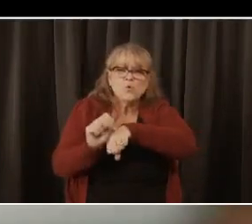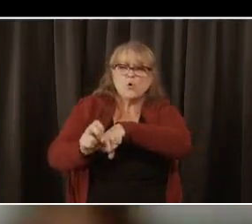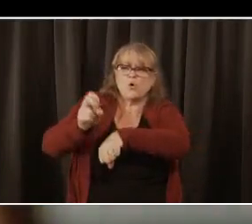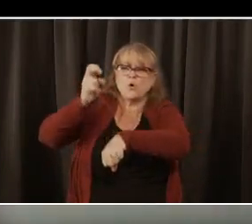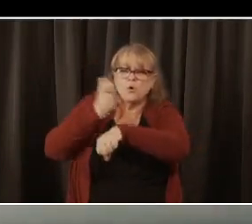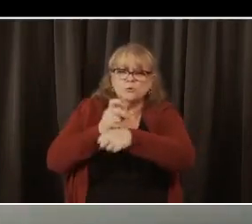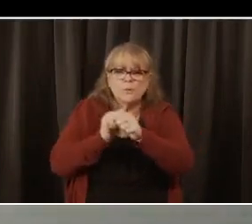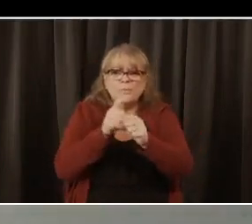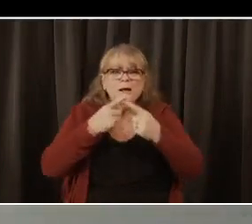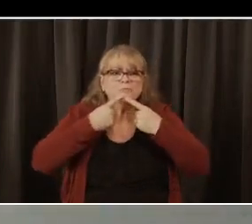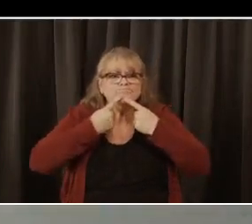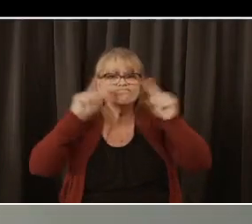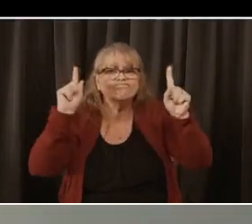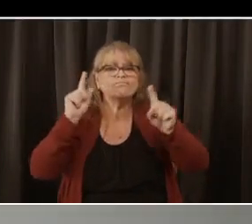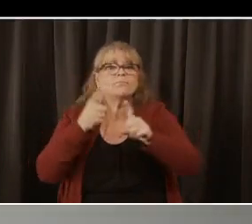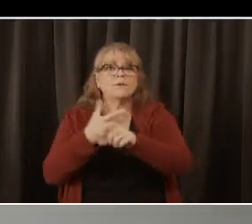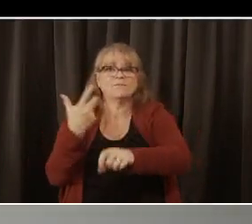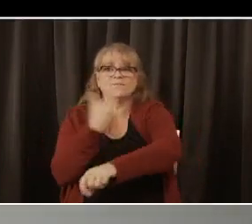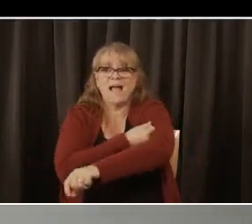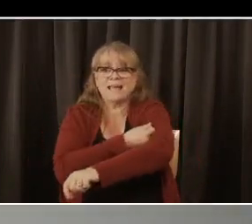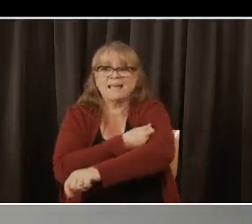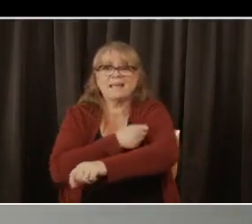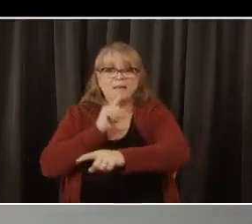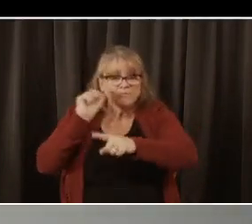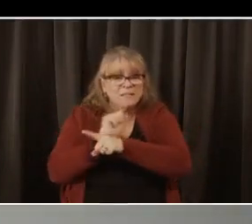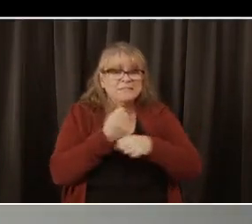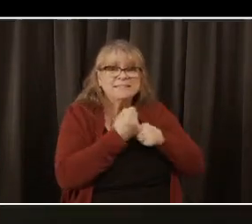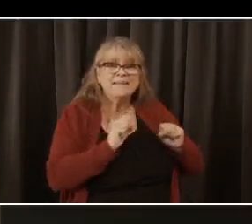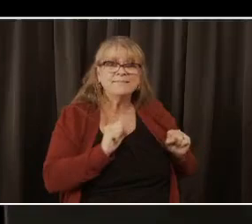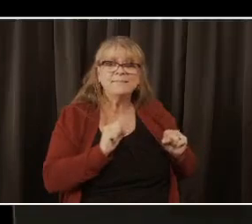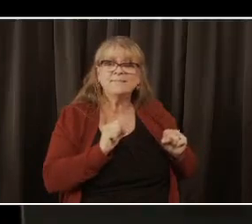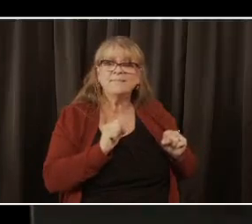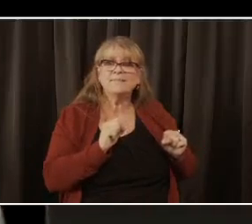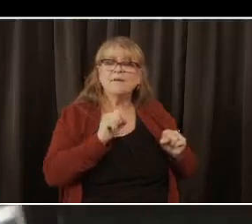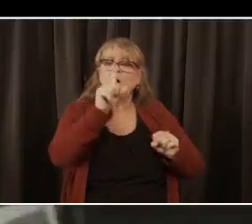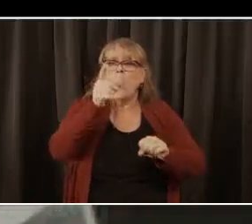are powering to come back, you can deal with it, come back to find a vaccine near you.